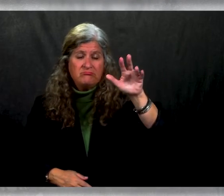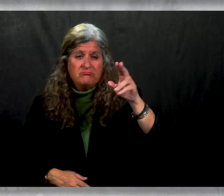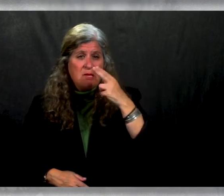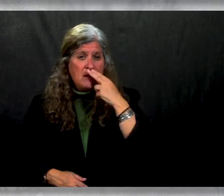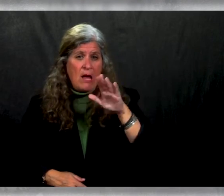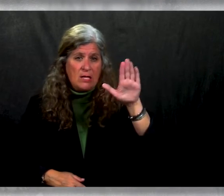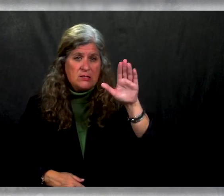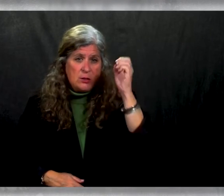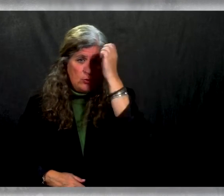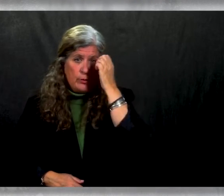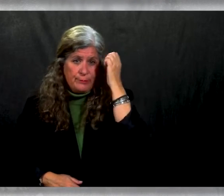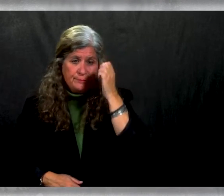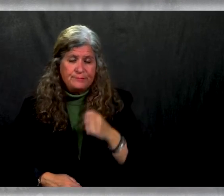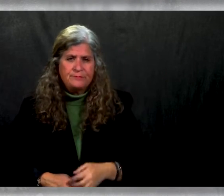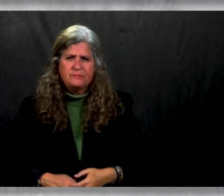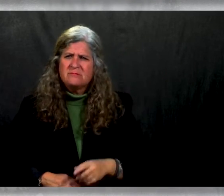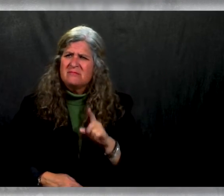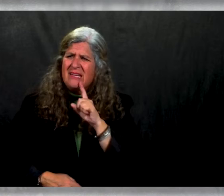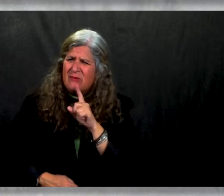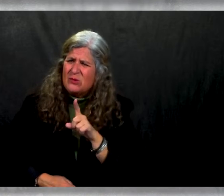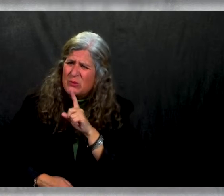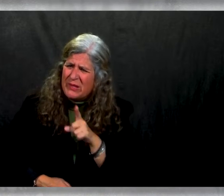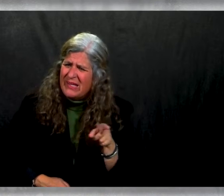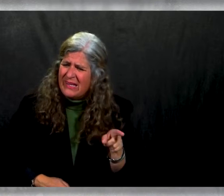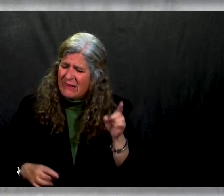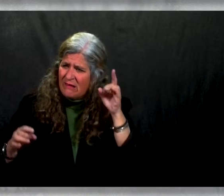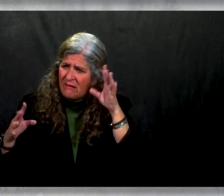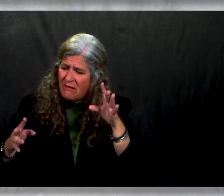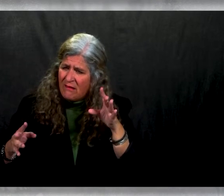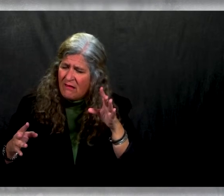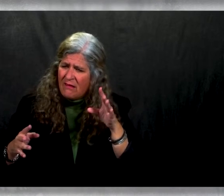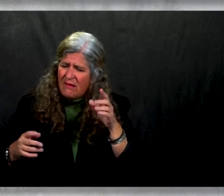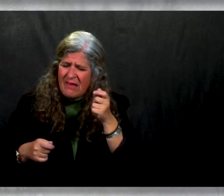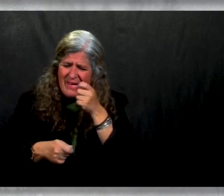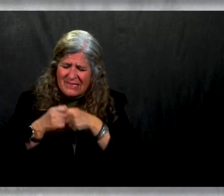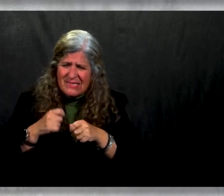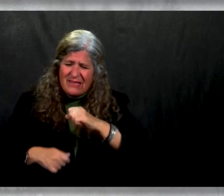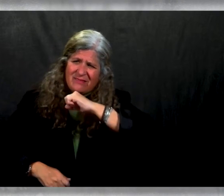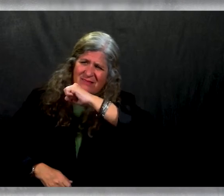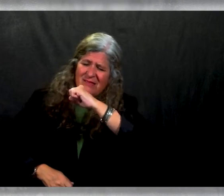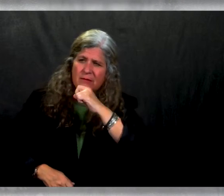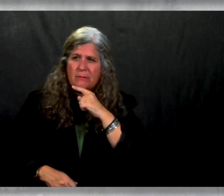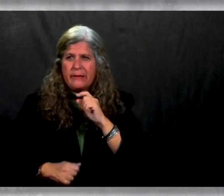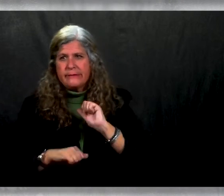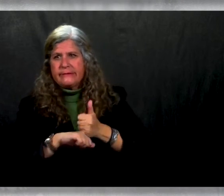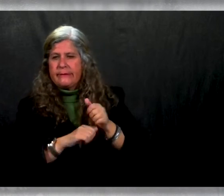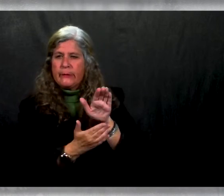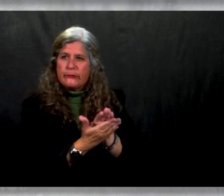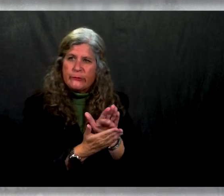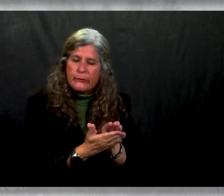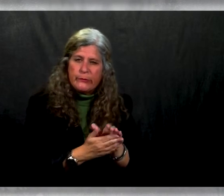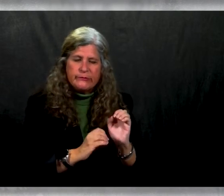If it really was this terrible, instead of just resisting by setting up schools and educating their young,